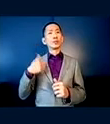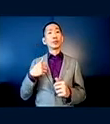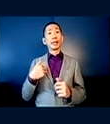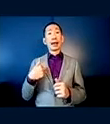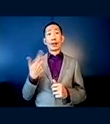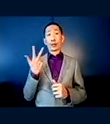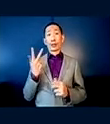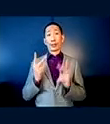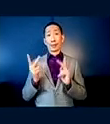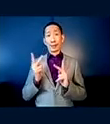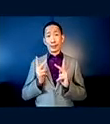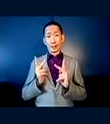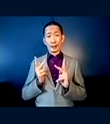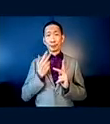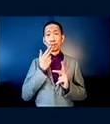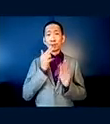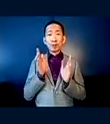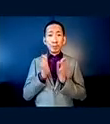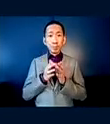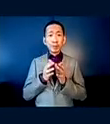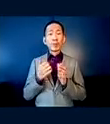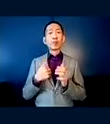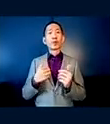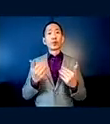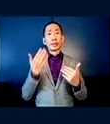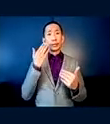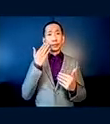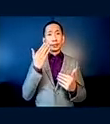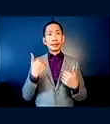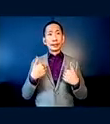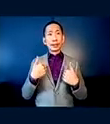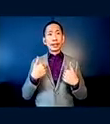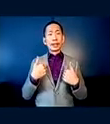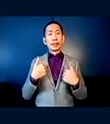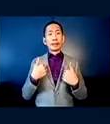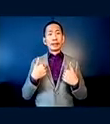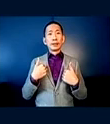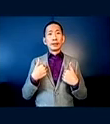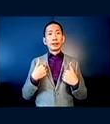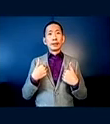OF INEFFECTIVE POLICY. IN 2003 WE WERE A STAFF OF THREE